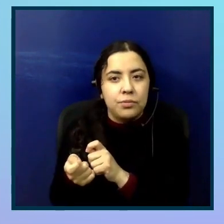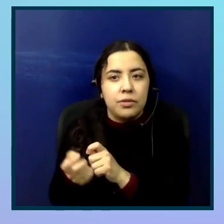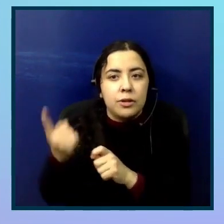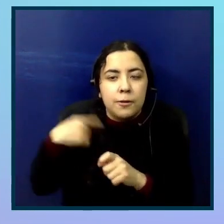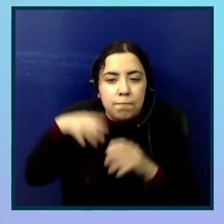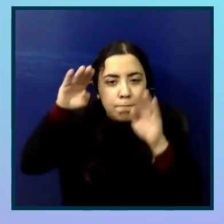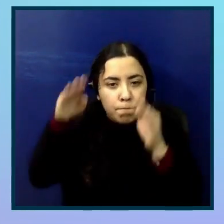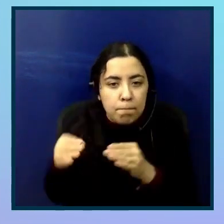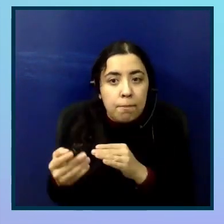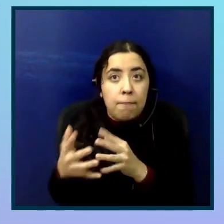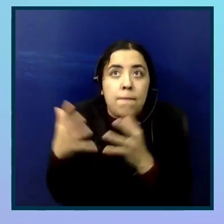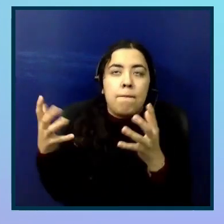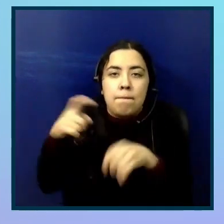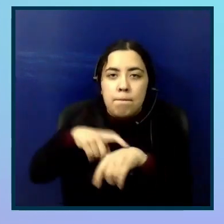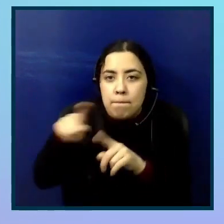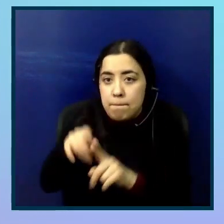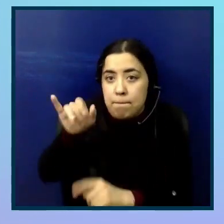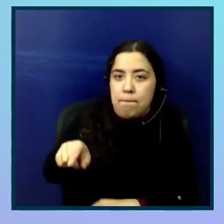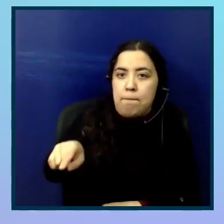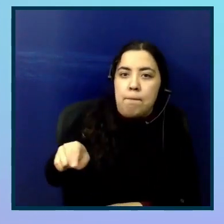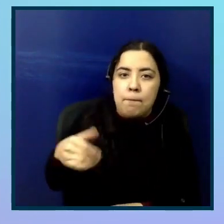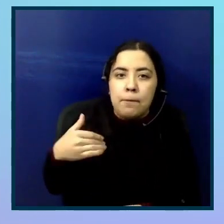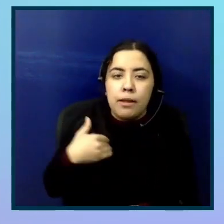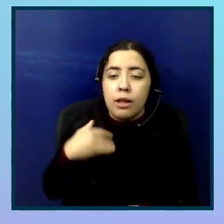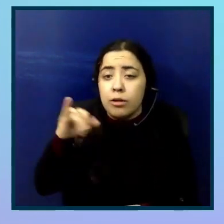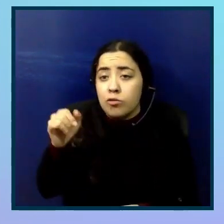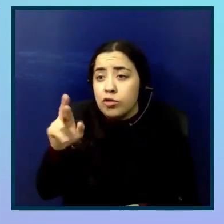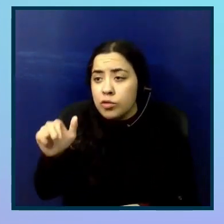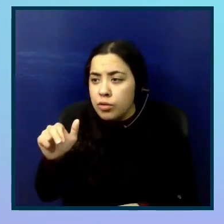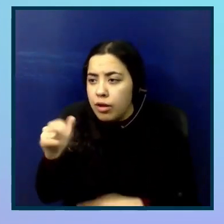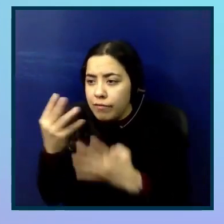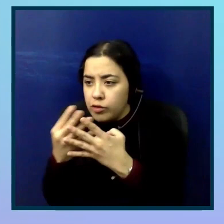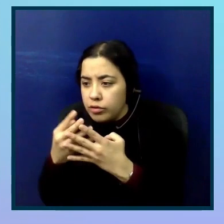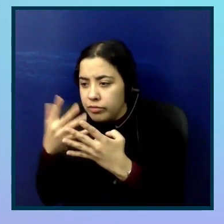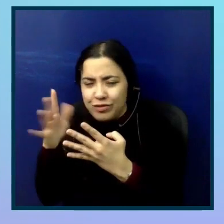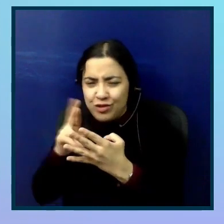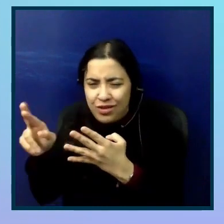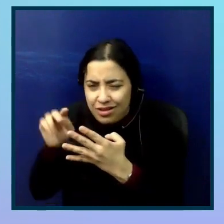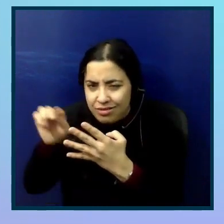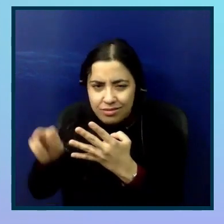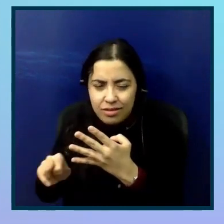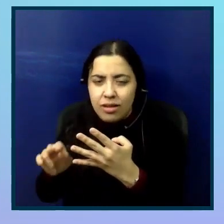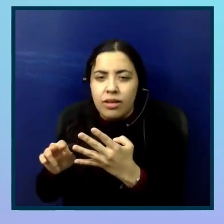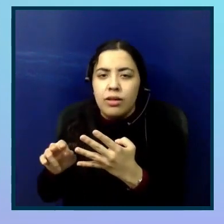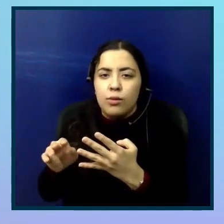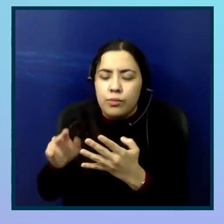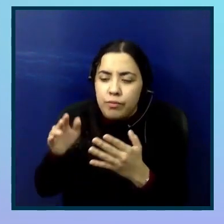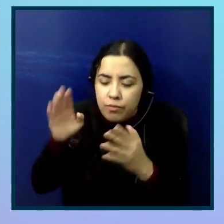was once we had that from JIRA, we were just spending a lot of time with CE, with our engineers,